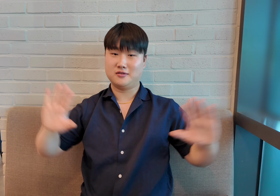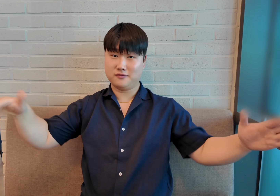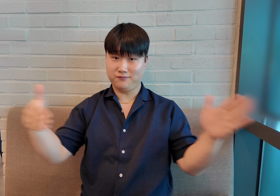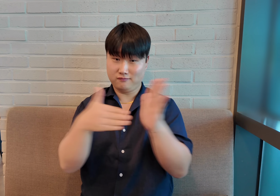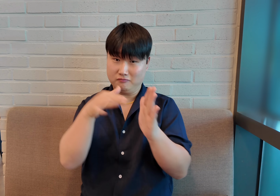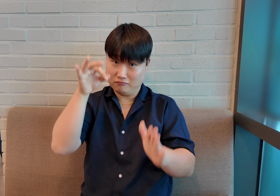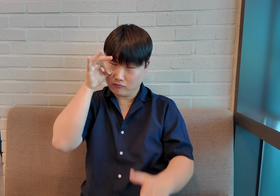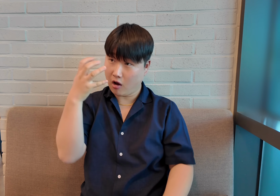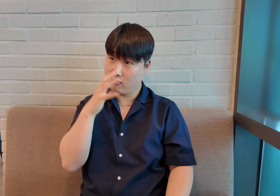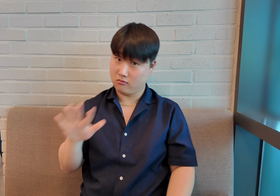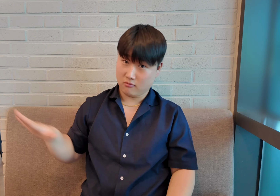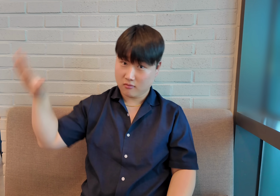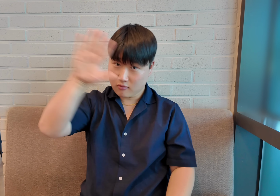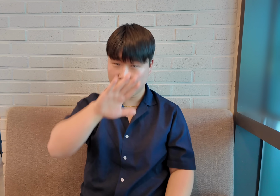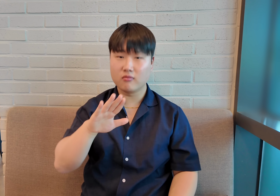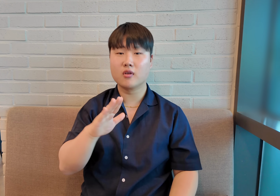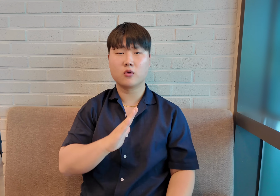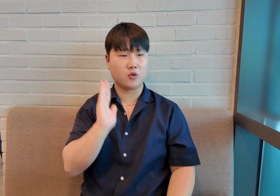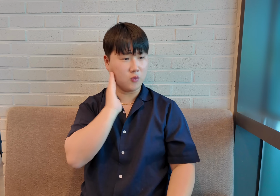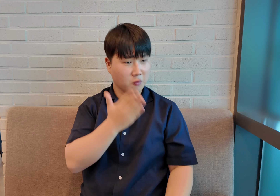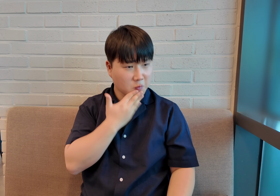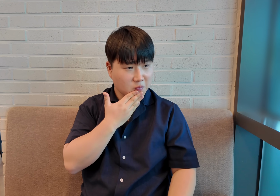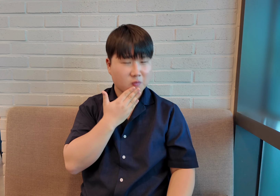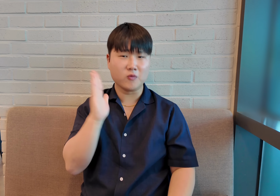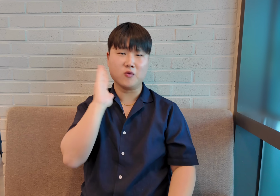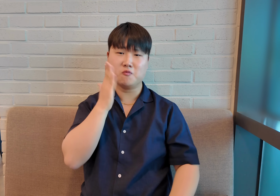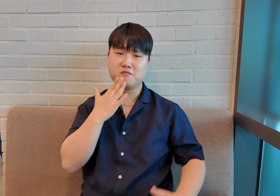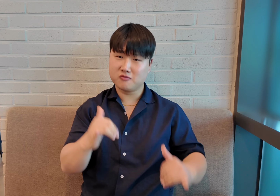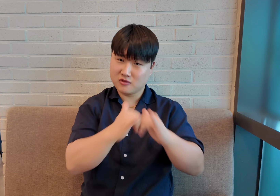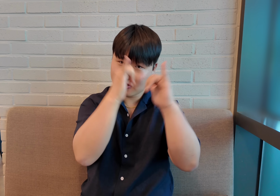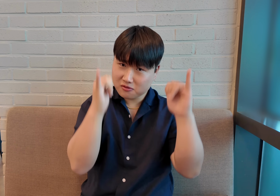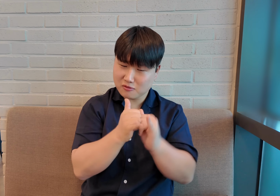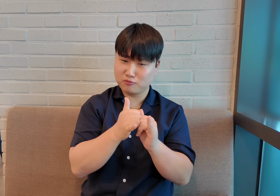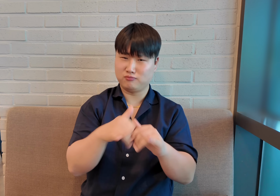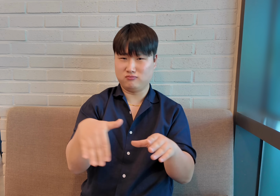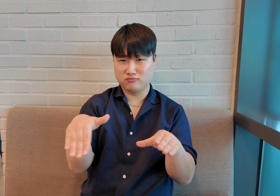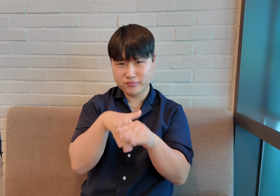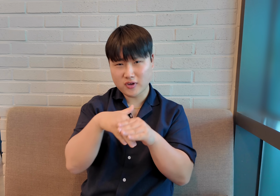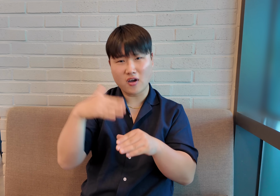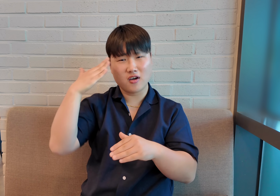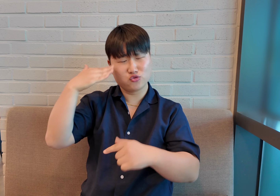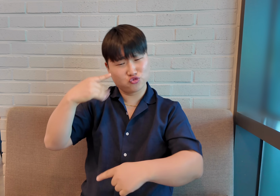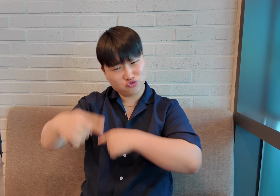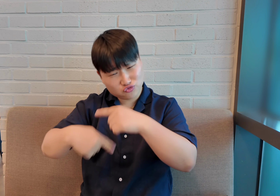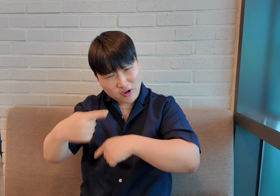I'm so glad that many hearing people are interested